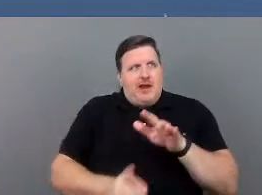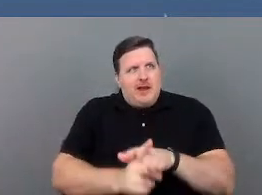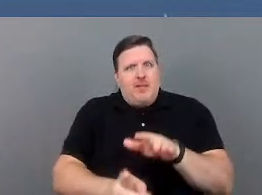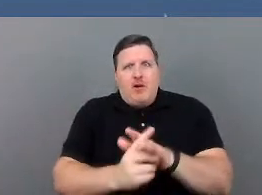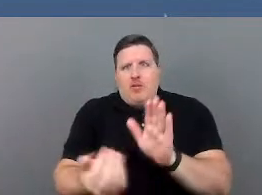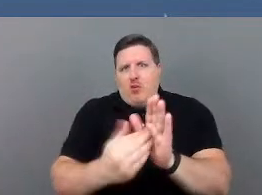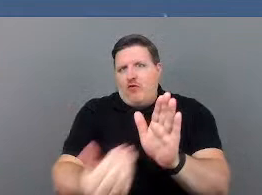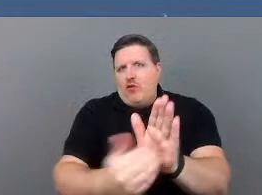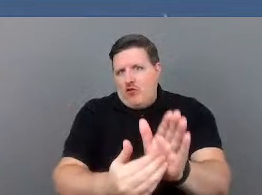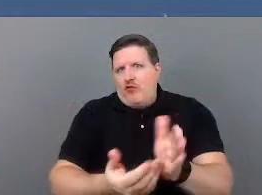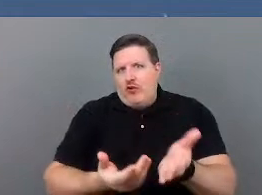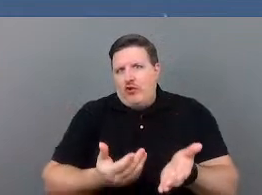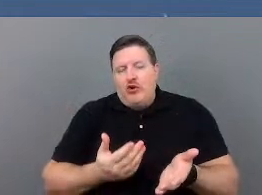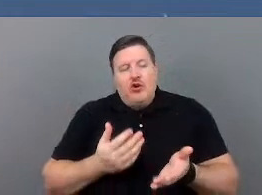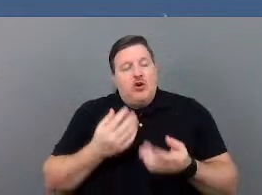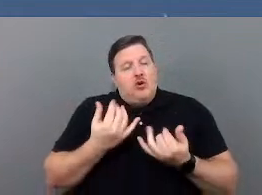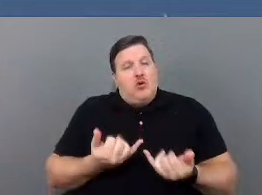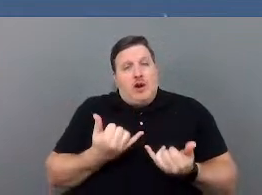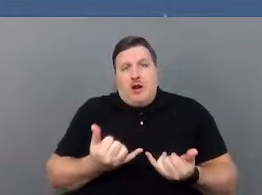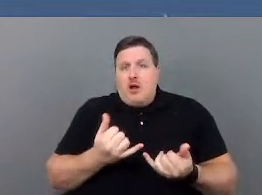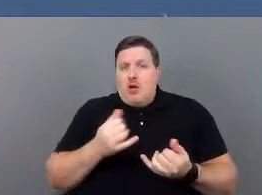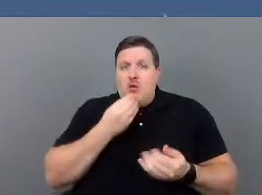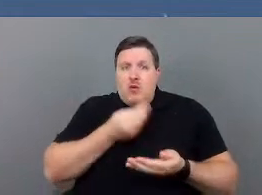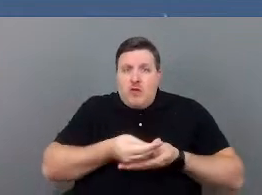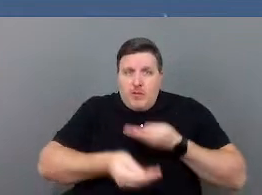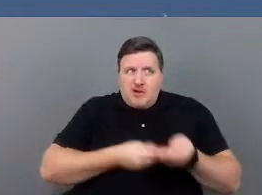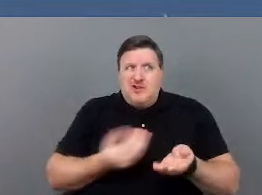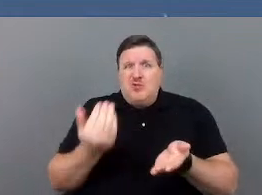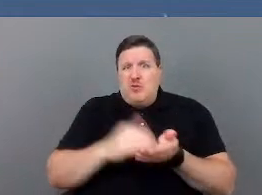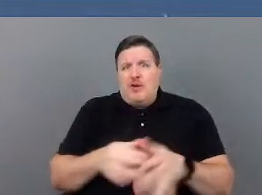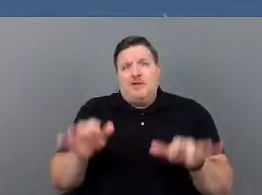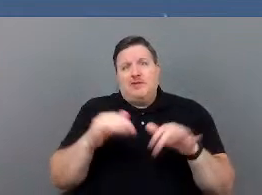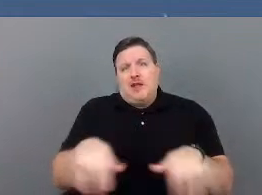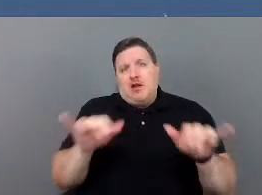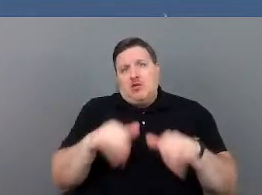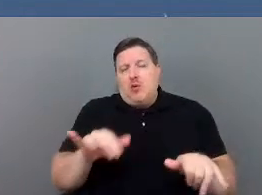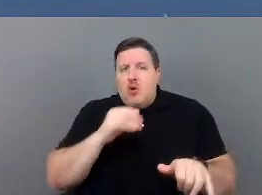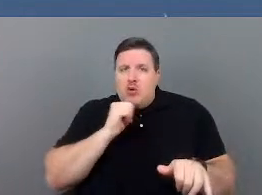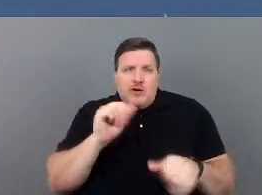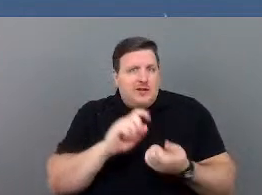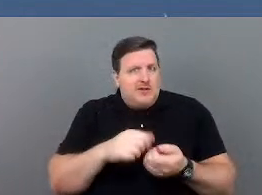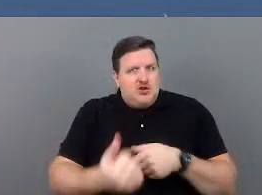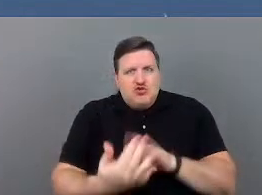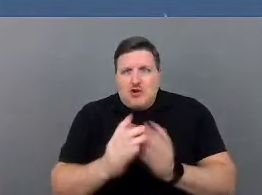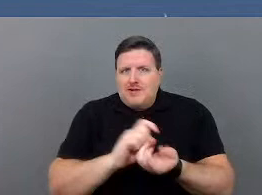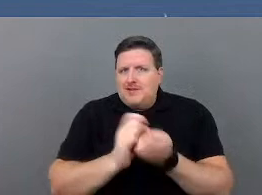IT DOESN'T ADDRESS THE CHANGES THAT ARE NEEDED AND HAVE BEEN CALLED FOR. I SUPPORT THE AMENDMENT TO ADD 3.5 MILLION TO THE OFFICE